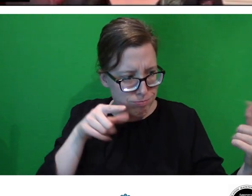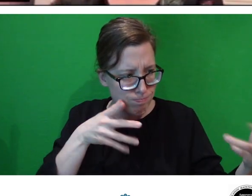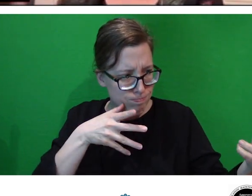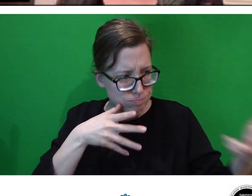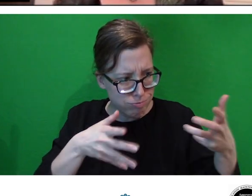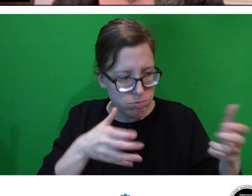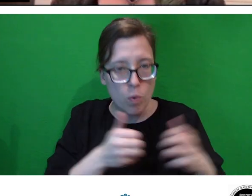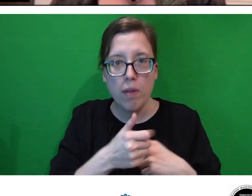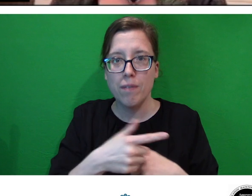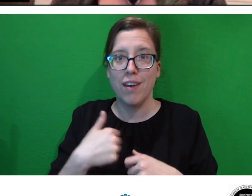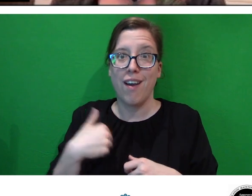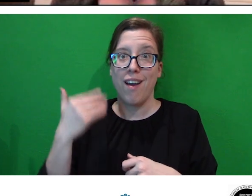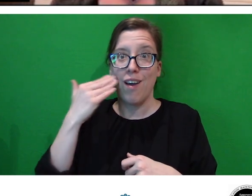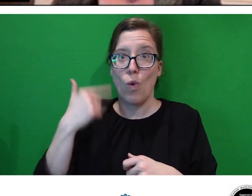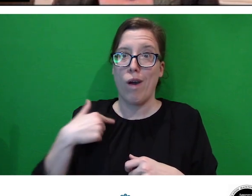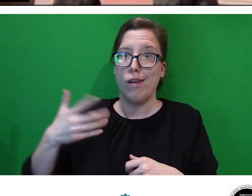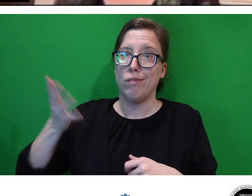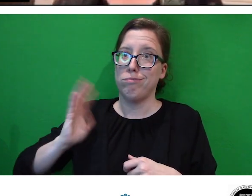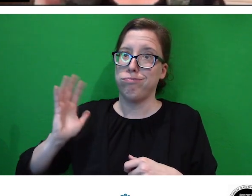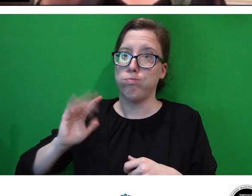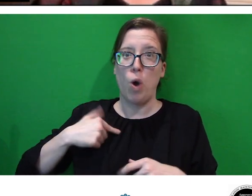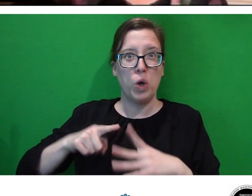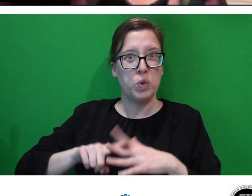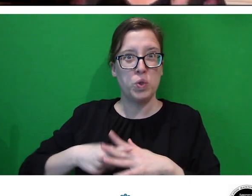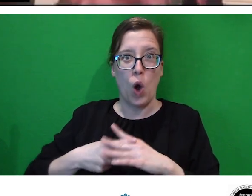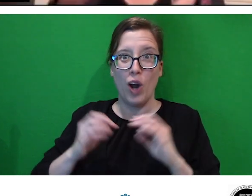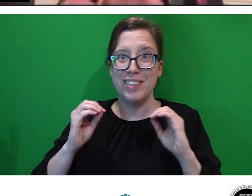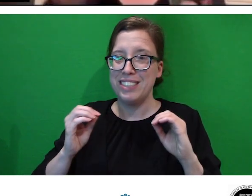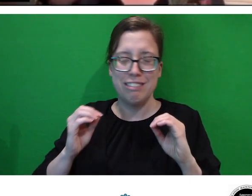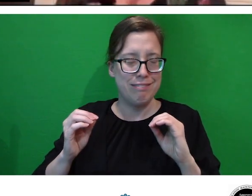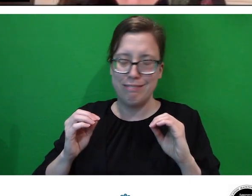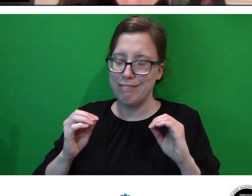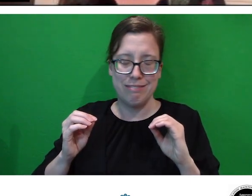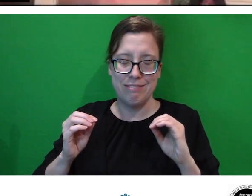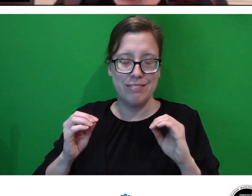I don't remember who it was–commented on that. We need to be in the moment and